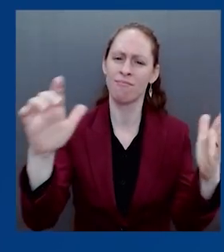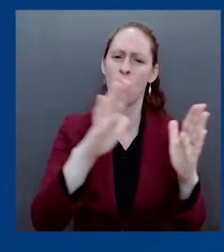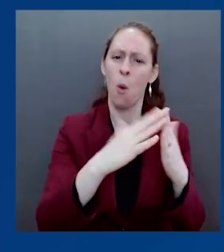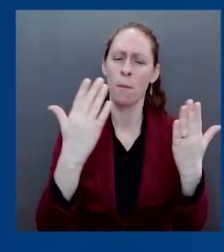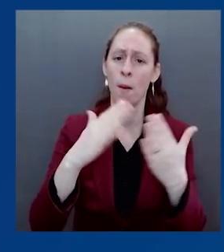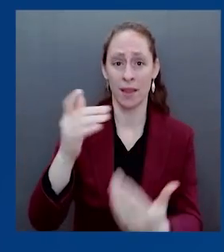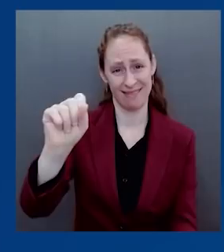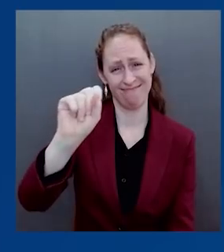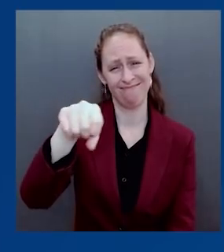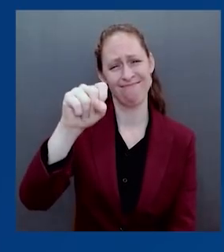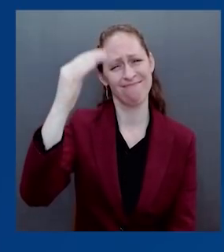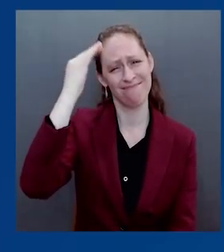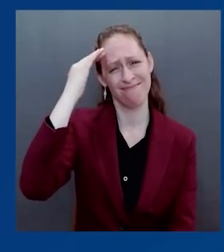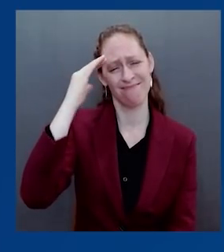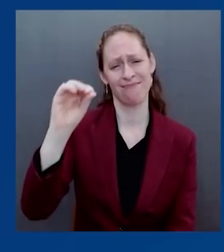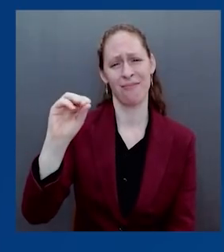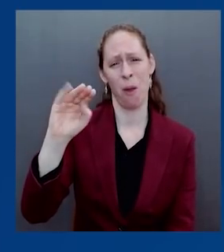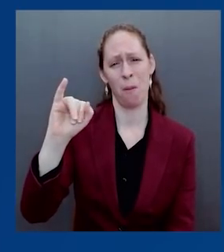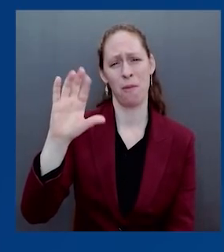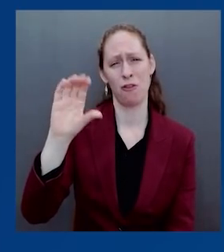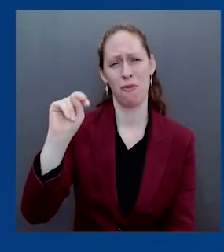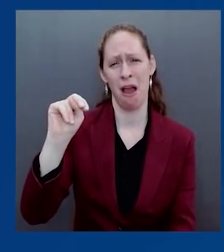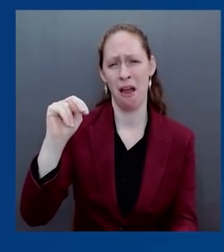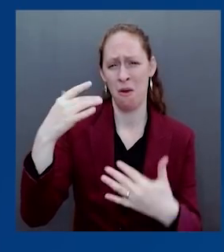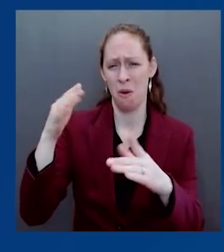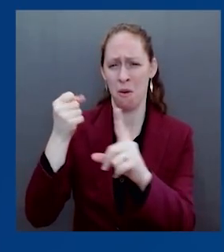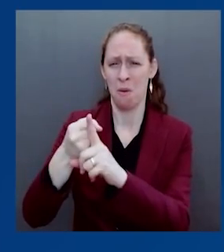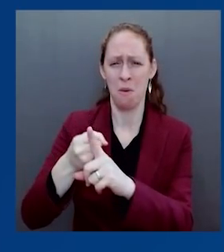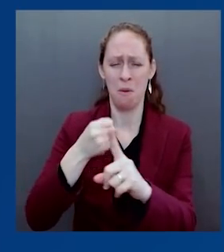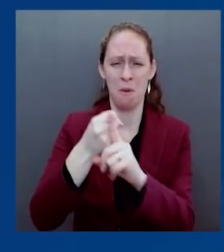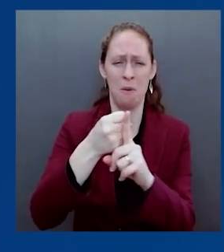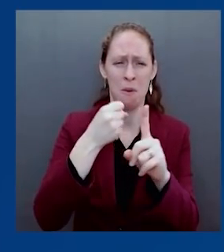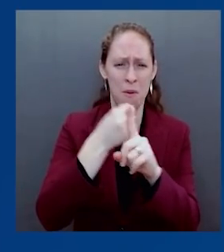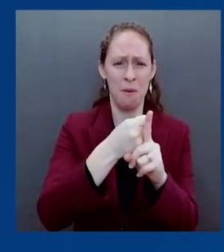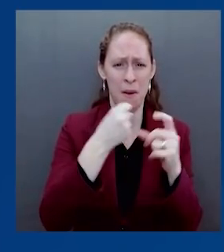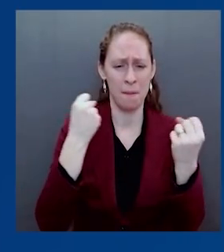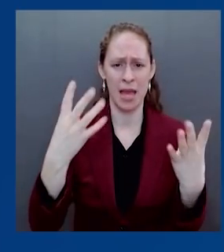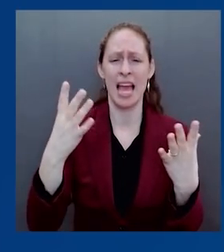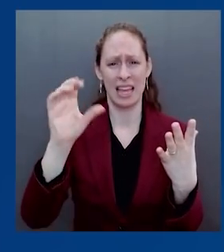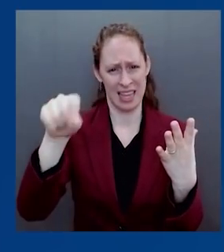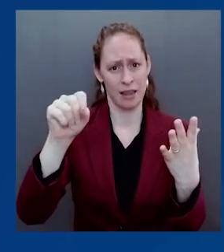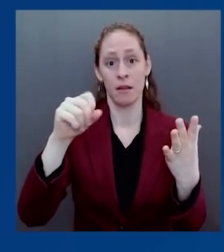have the support they need to meet that demand. So today, we're taking additional actions,